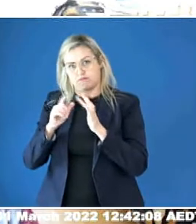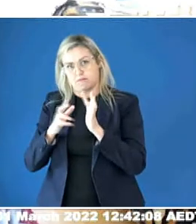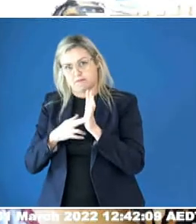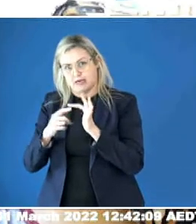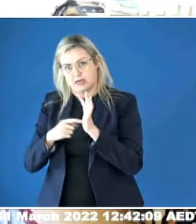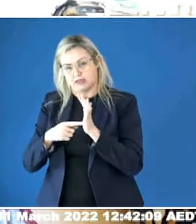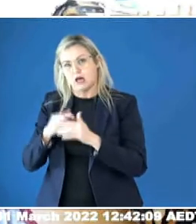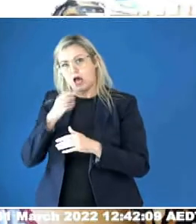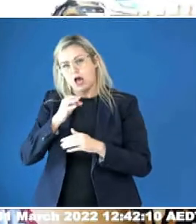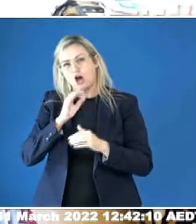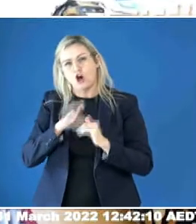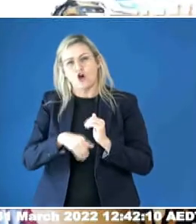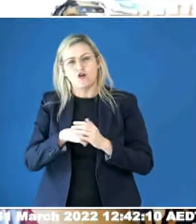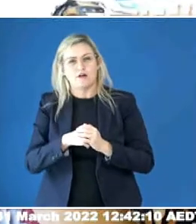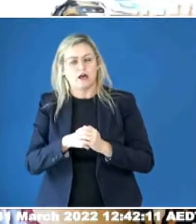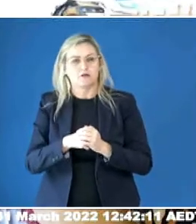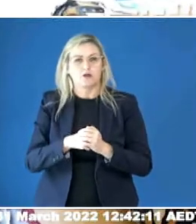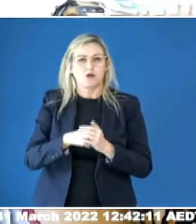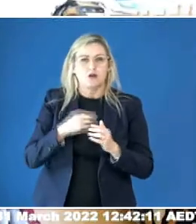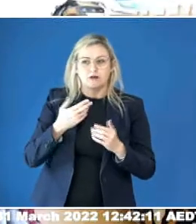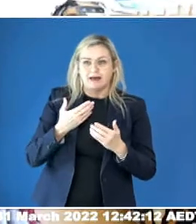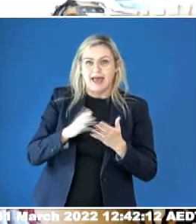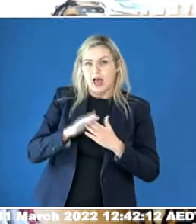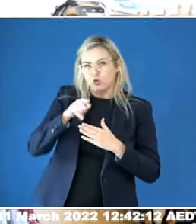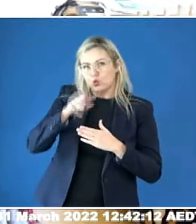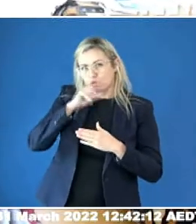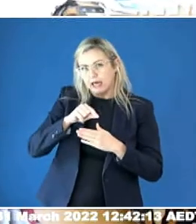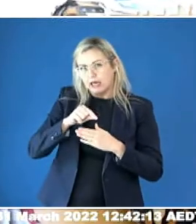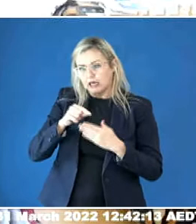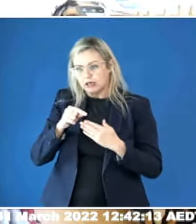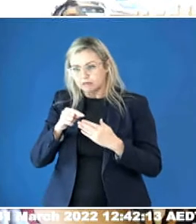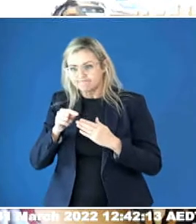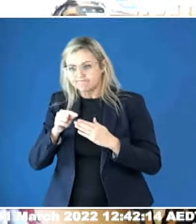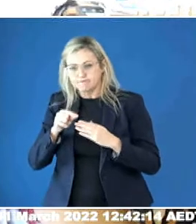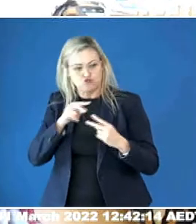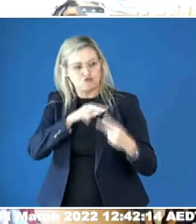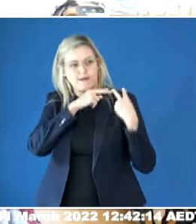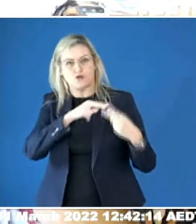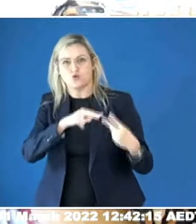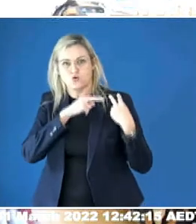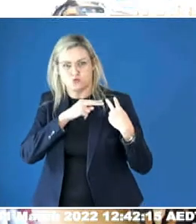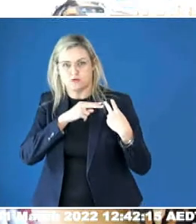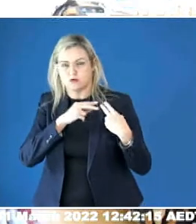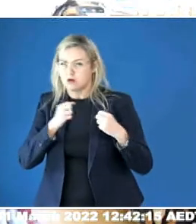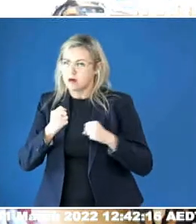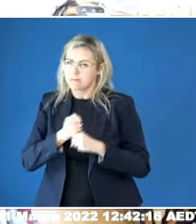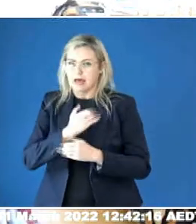undertaking a review to ensure that whether there is a strong enough emphasis on